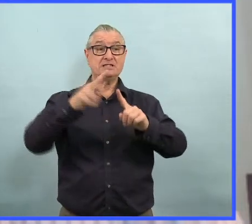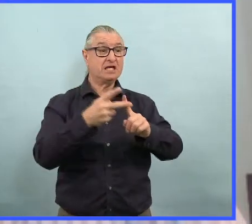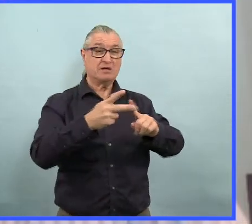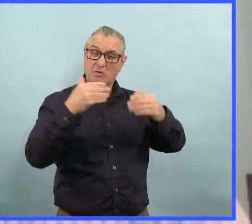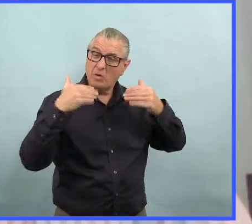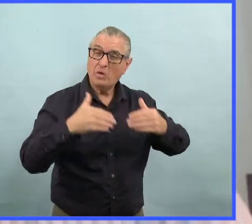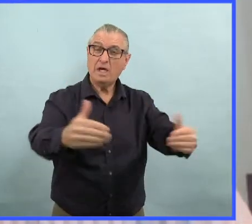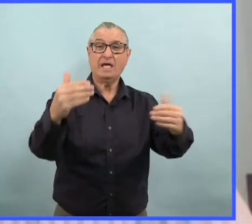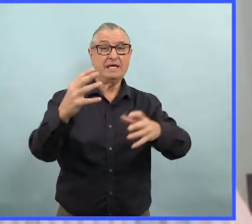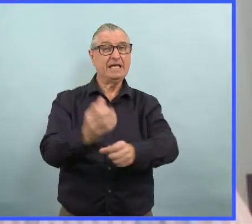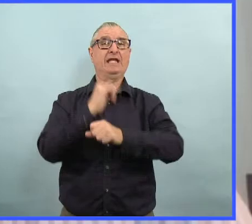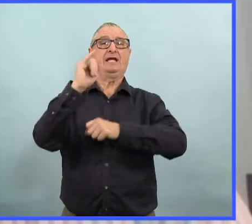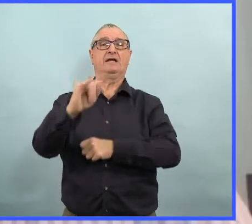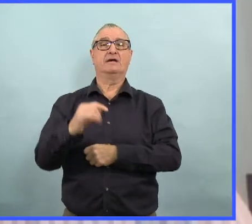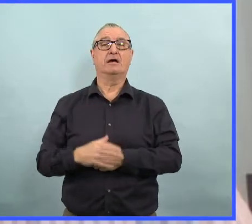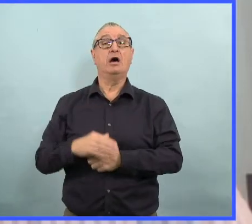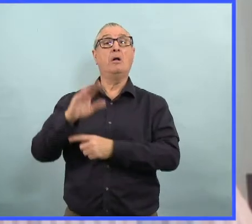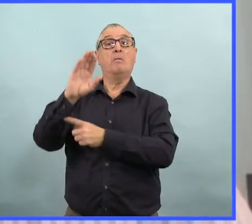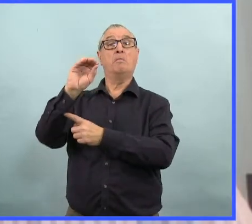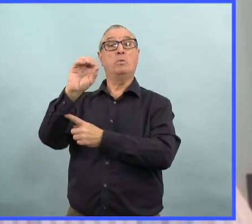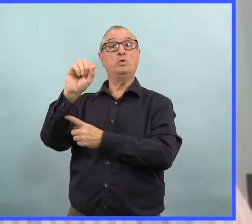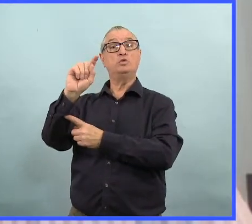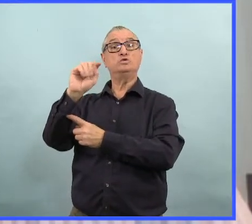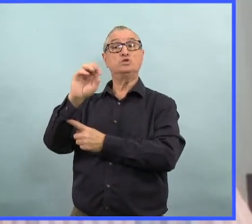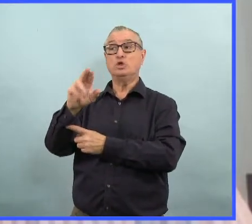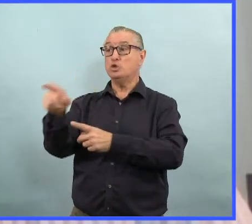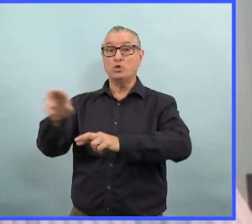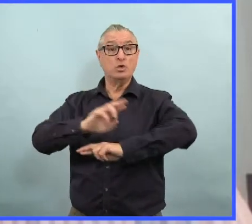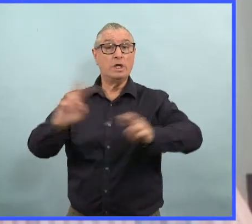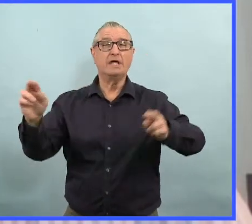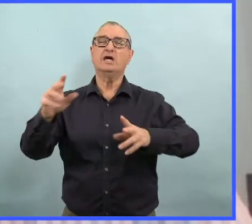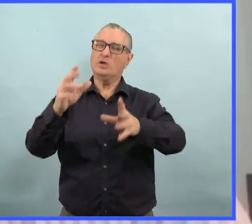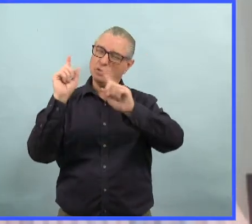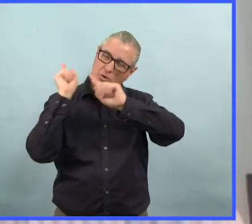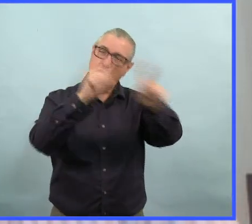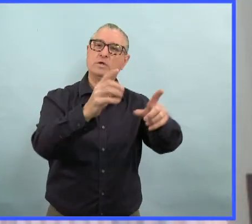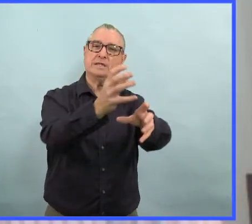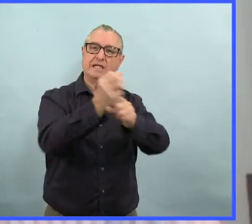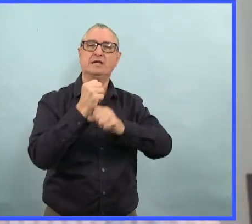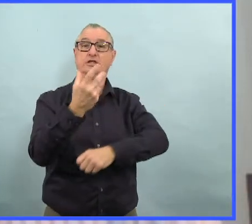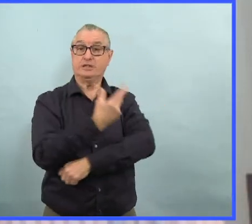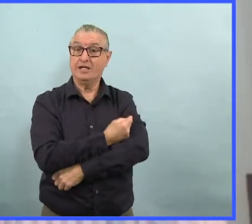and just looking at some of the numbers to support that so you're three times more likely